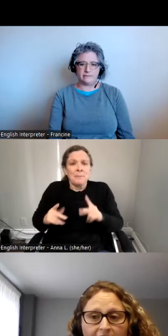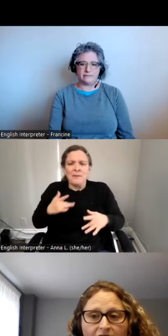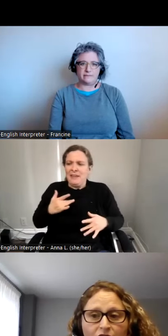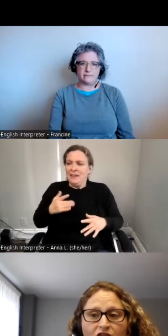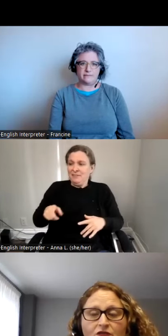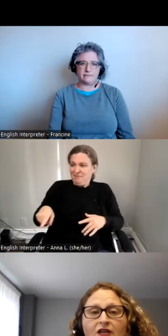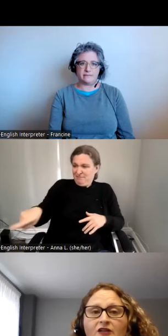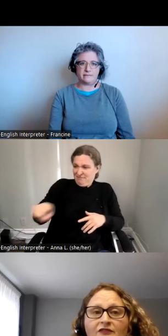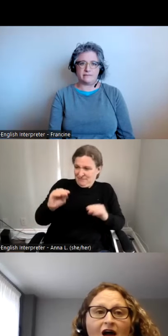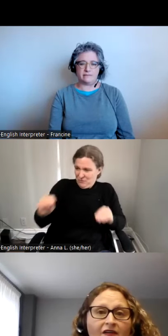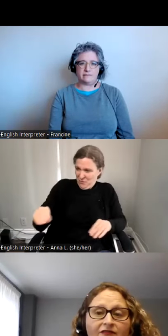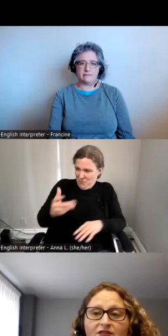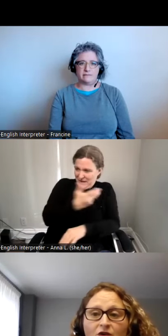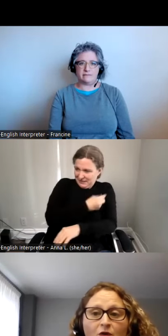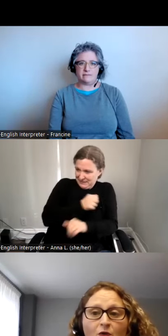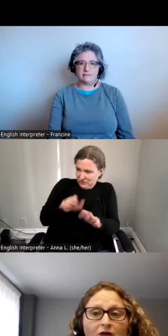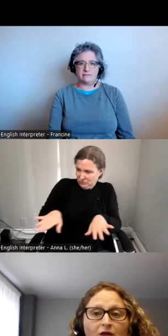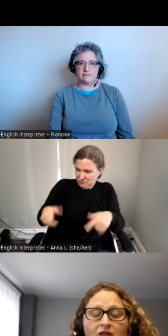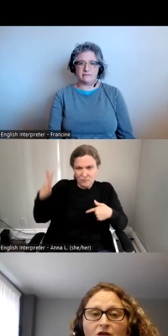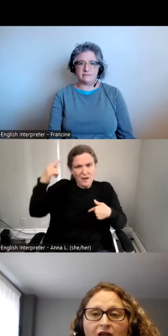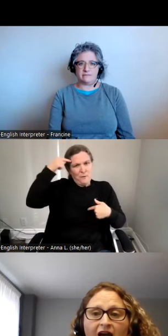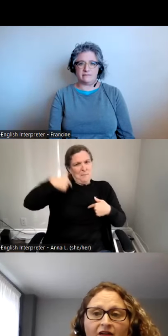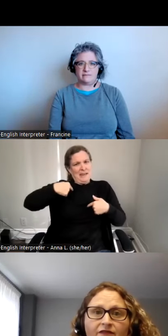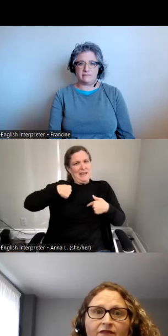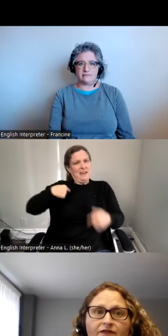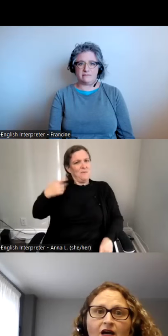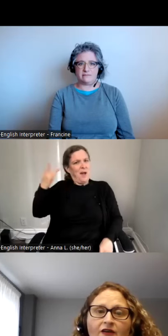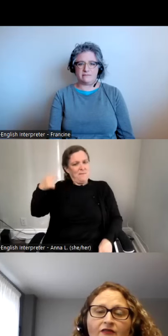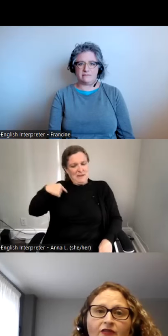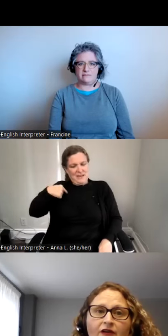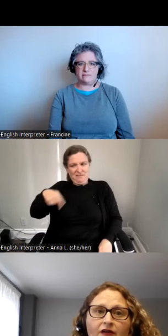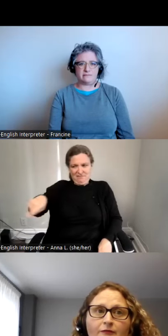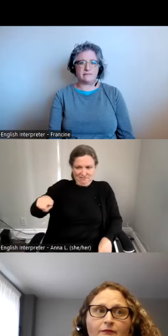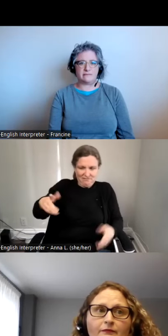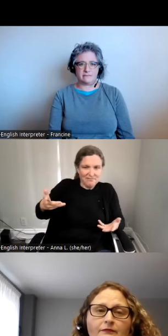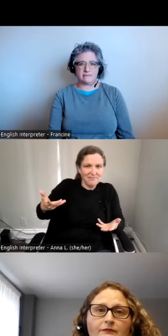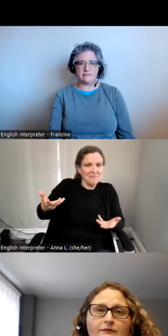correct information it's still a seed that is there. A lot of people feel like nobody else